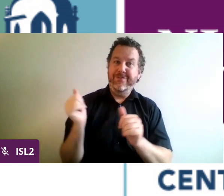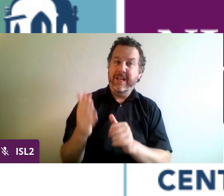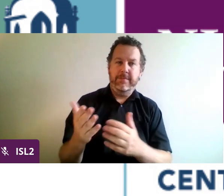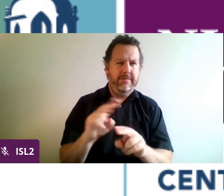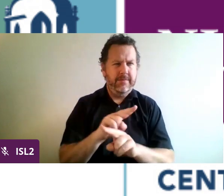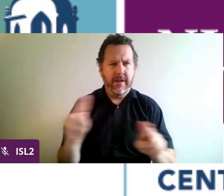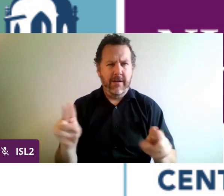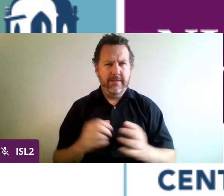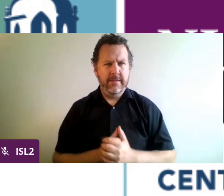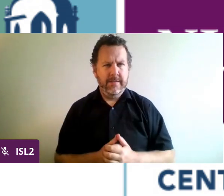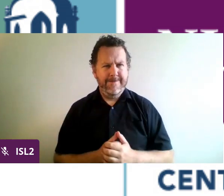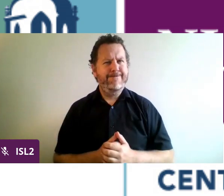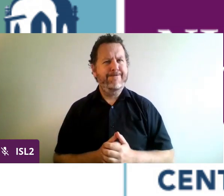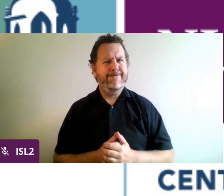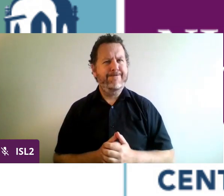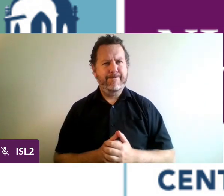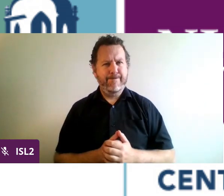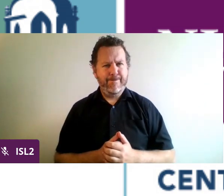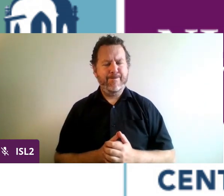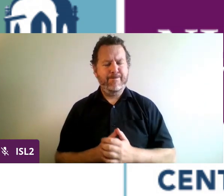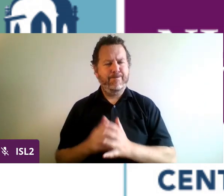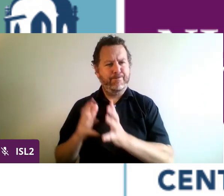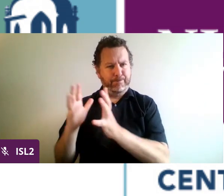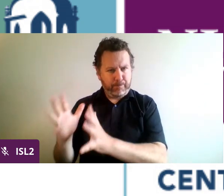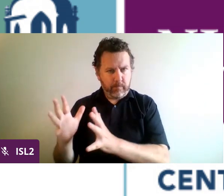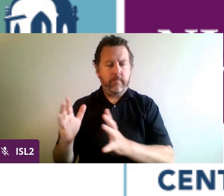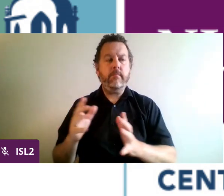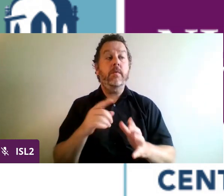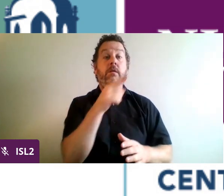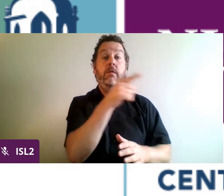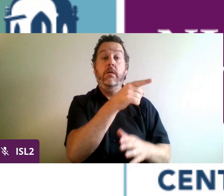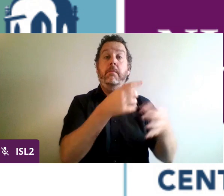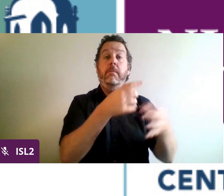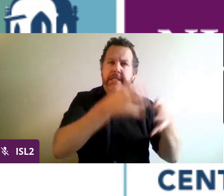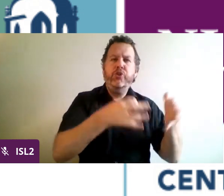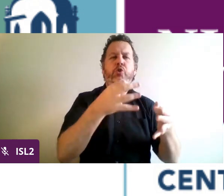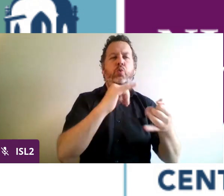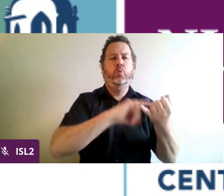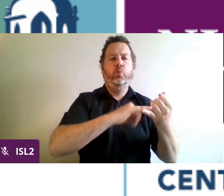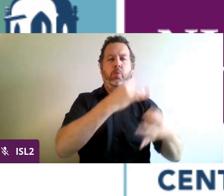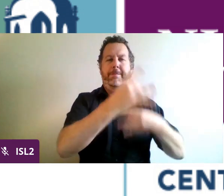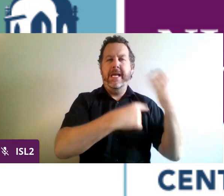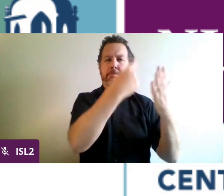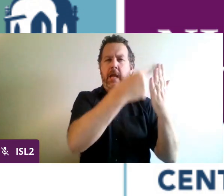The policymaker side, we have a patchwork approach that leaves lots of gaps.